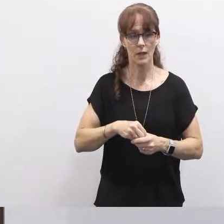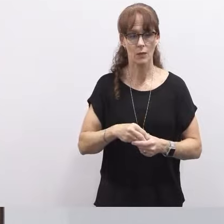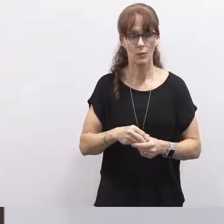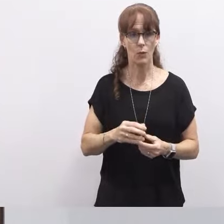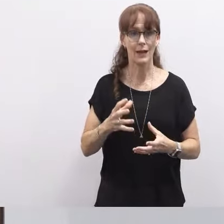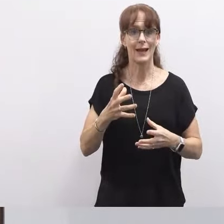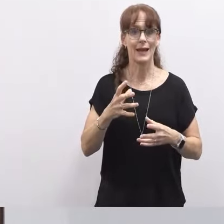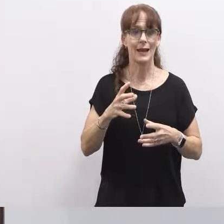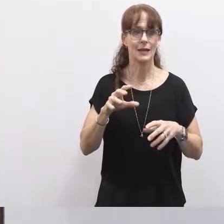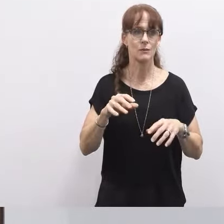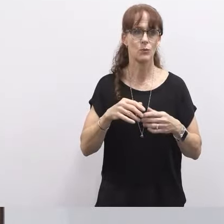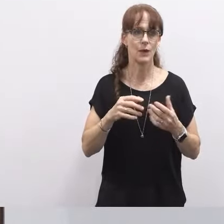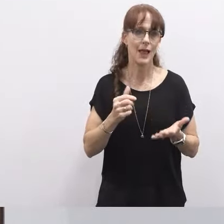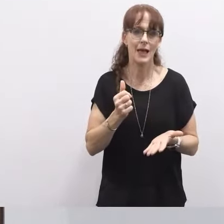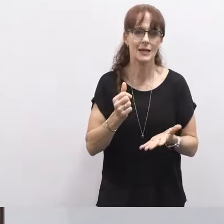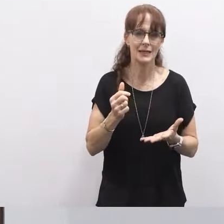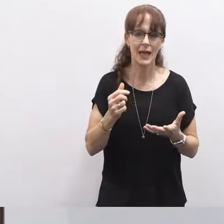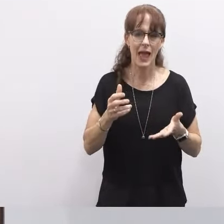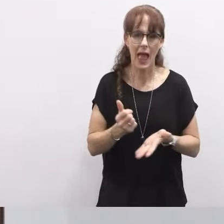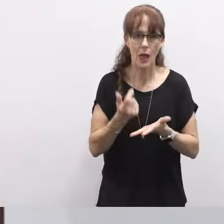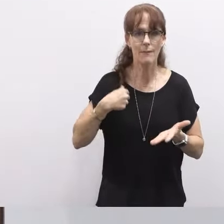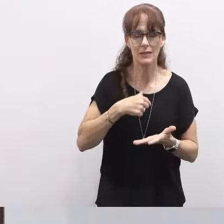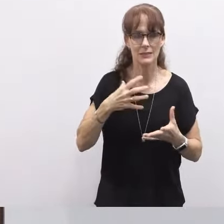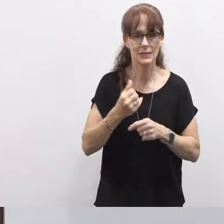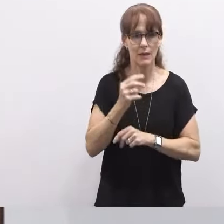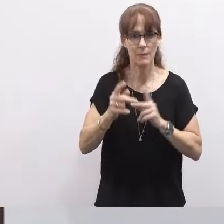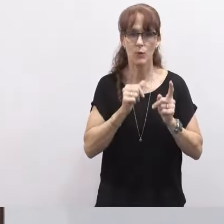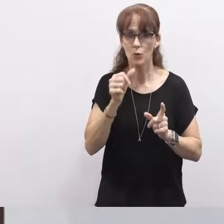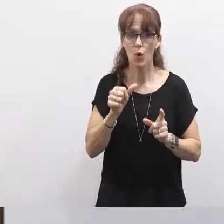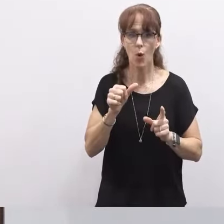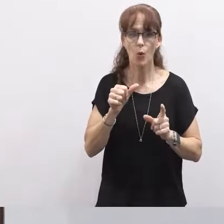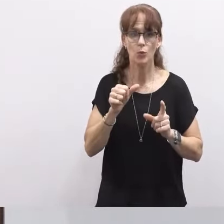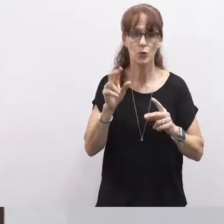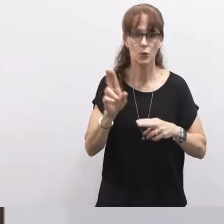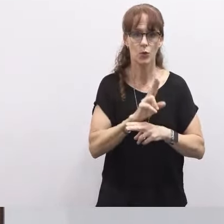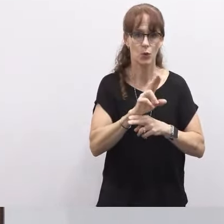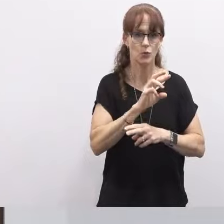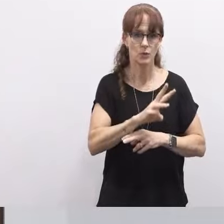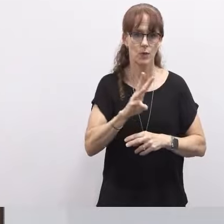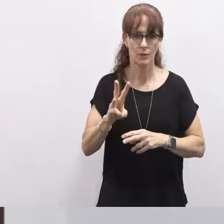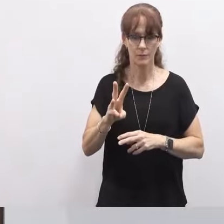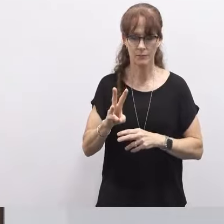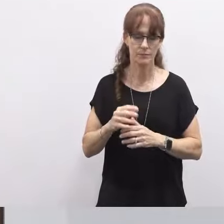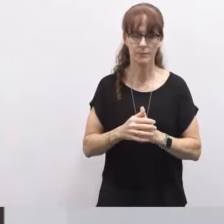but the website is great, but it's going to capture a finite universe